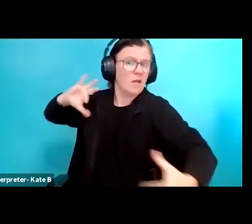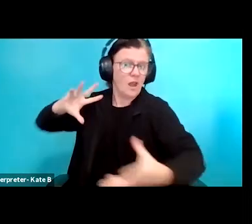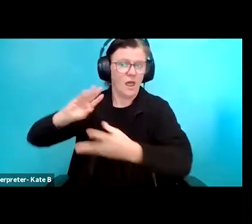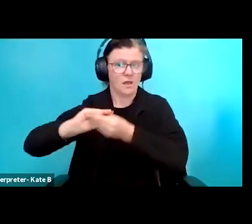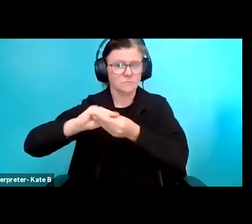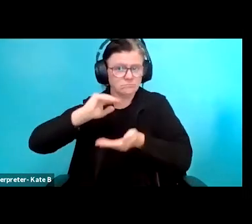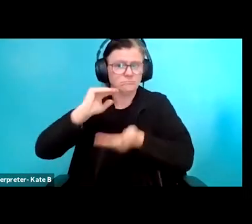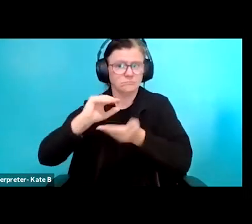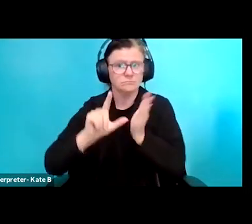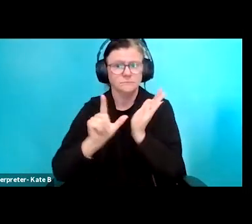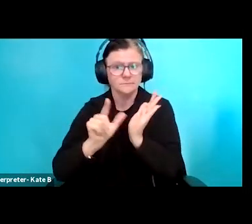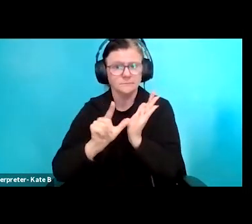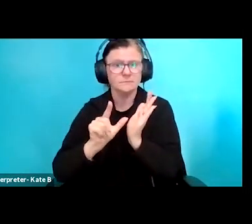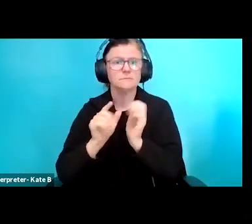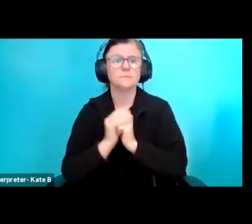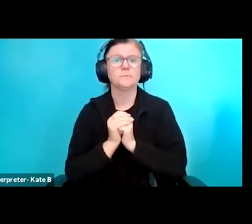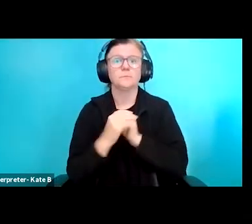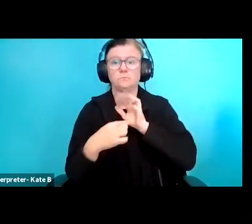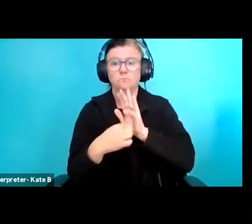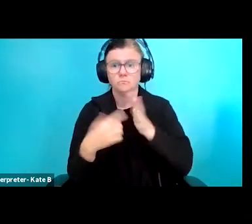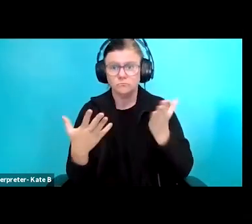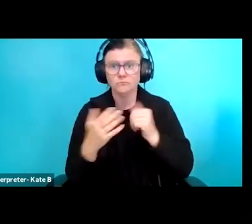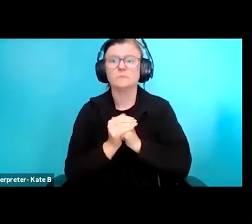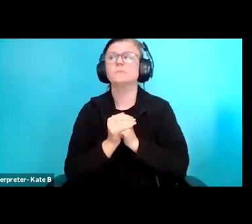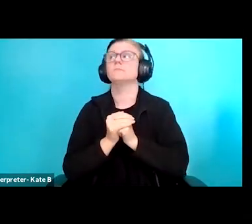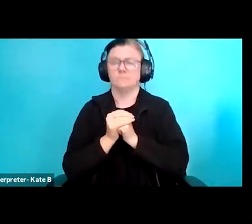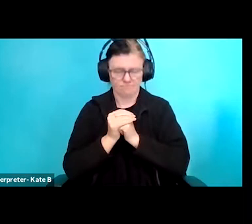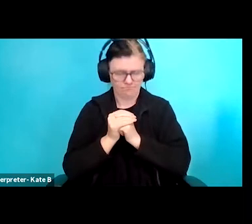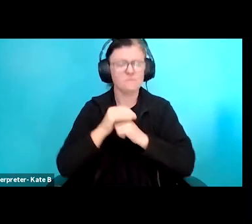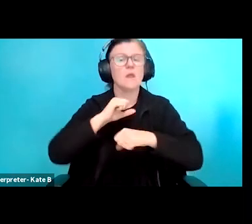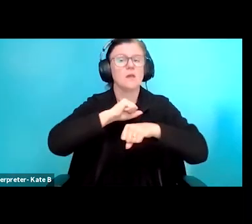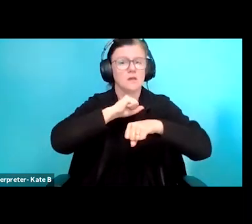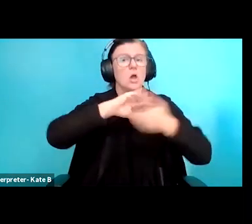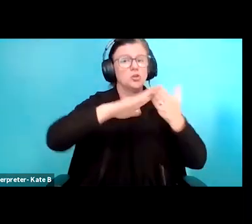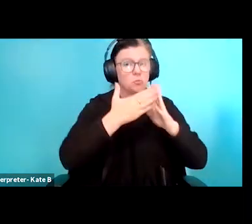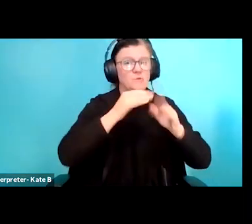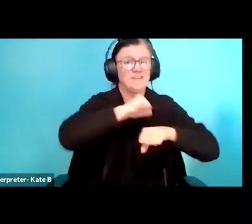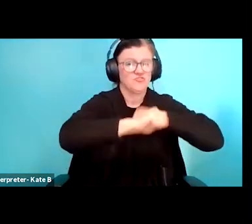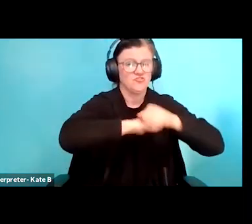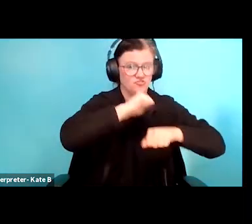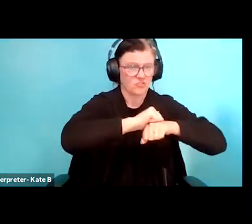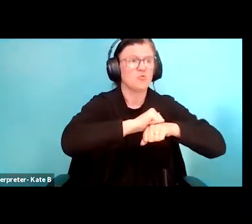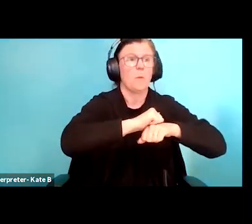literature shows is that structural barriers are related directly to mobility limitations